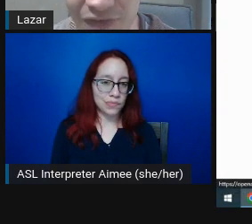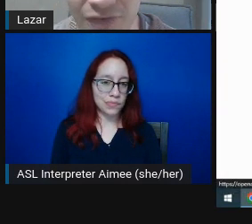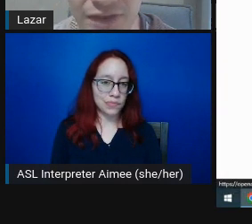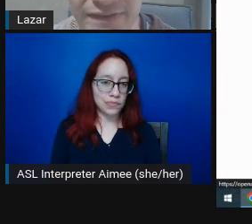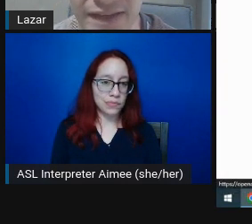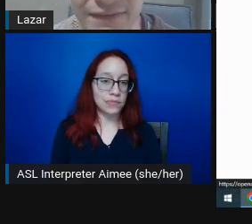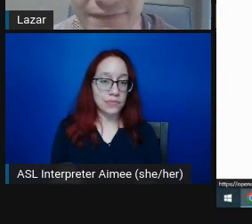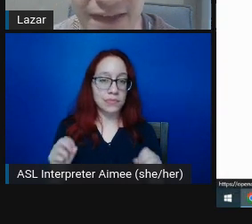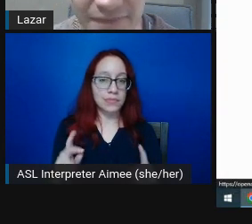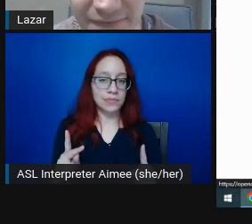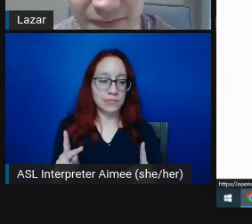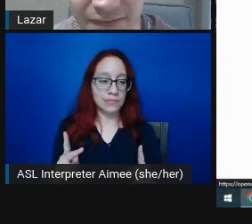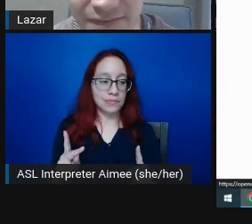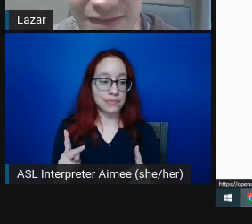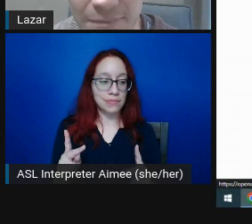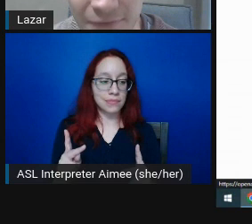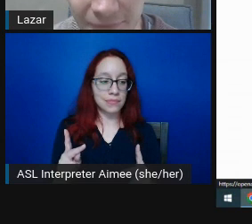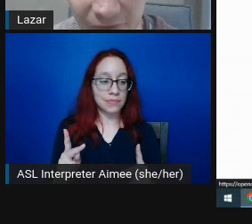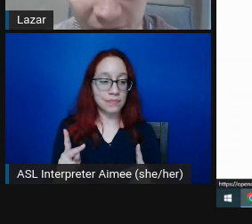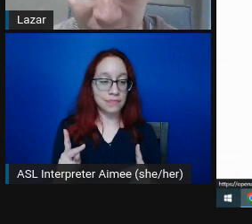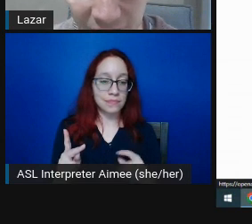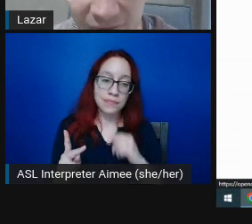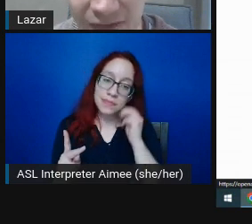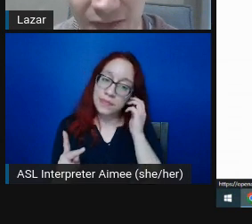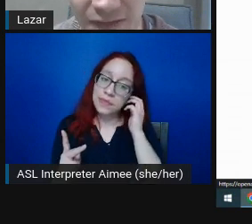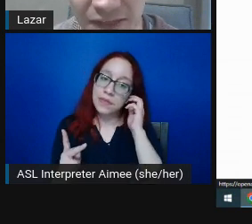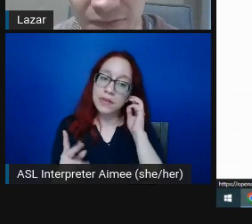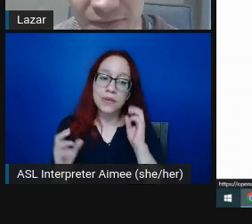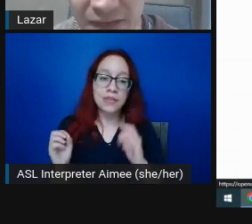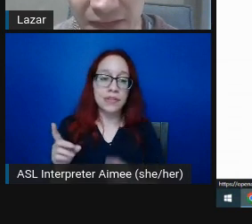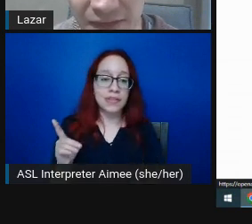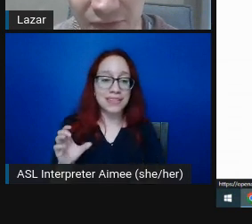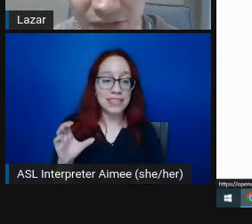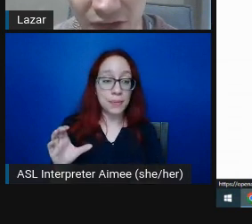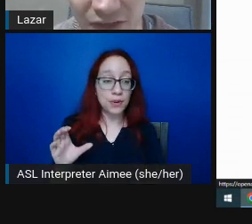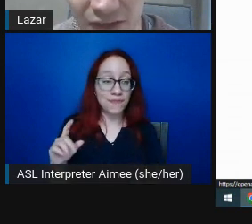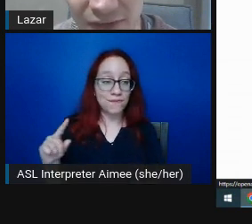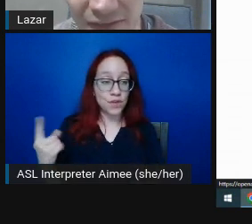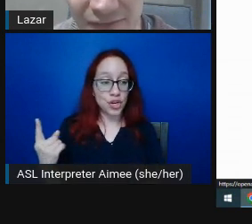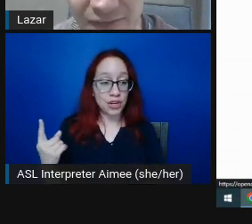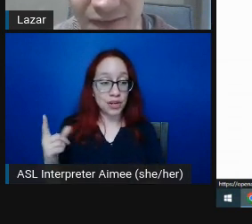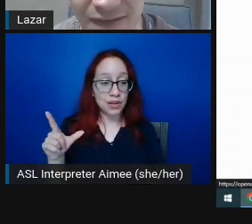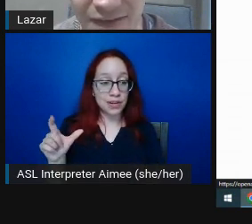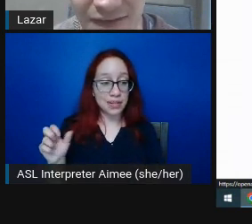Let's say events. December 1st, click on the link, great holiday event.